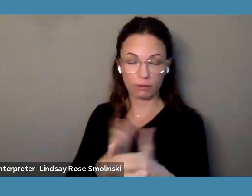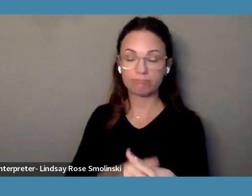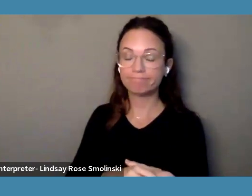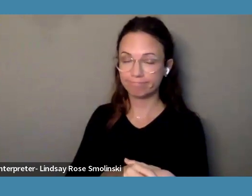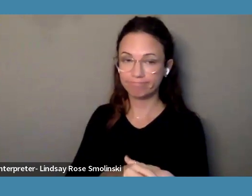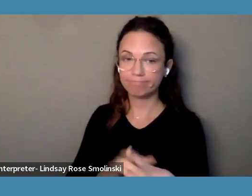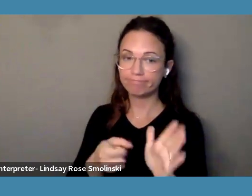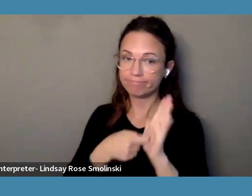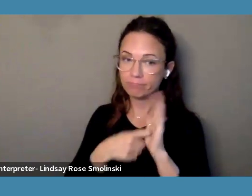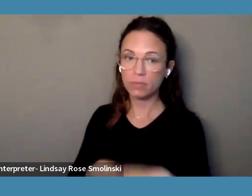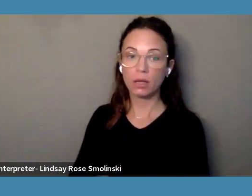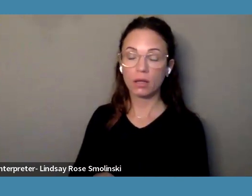Verbal notice is not enough.